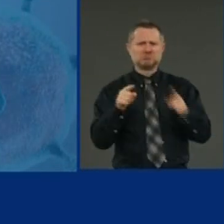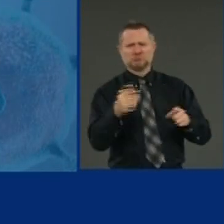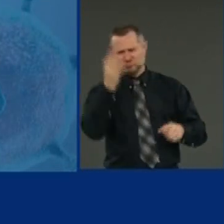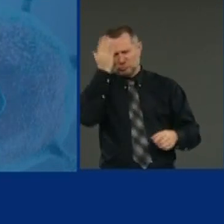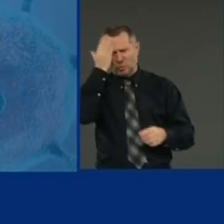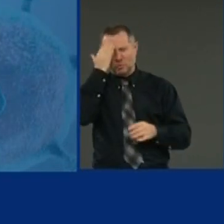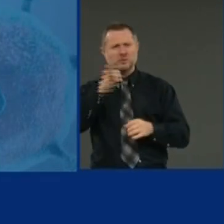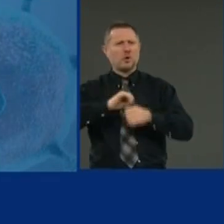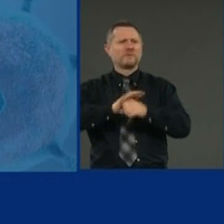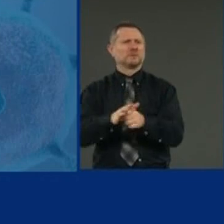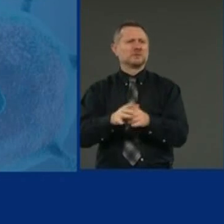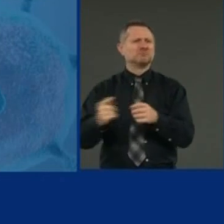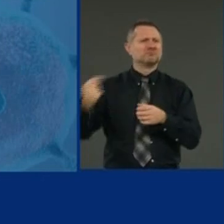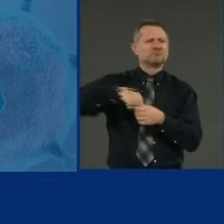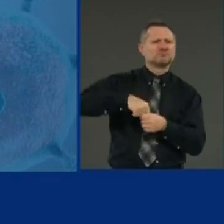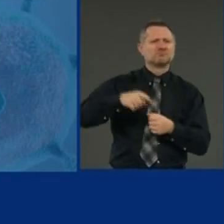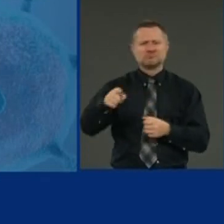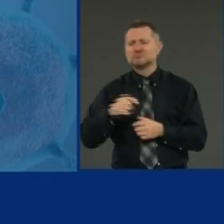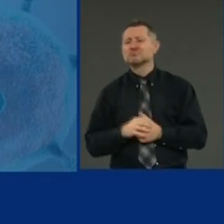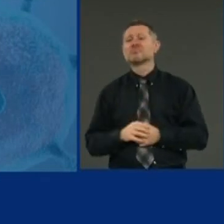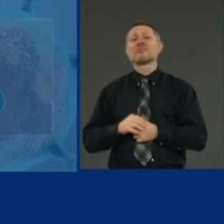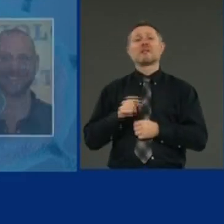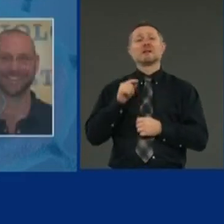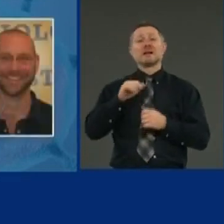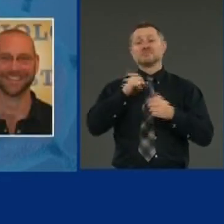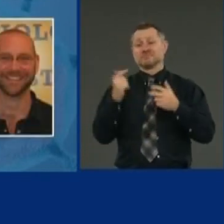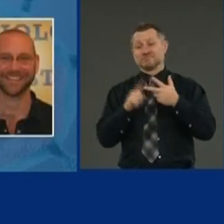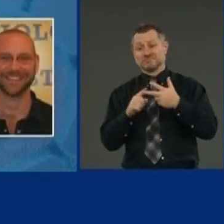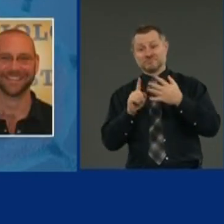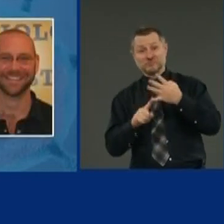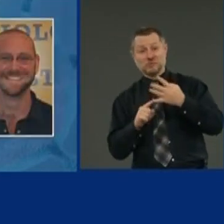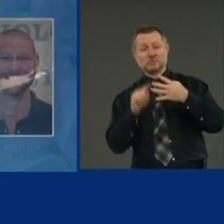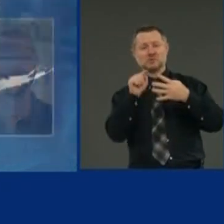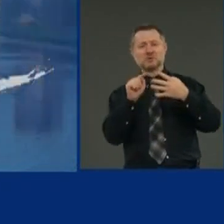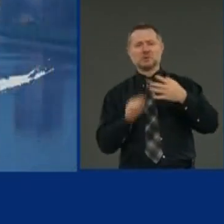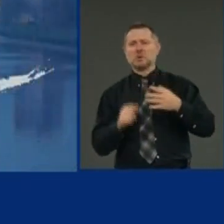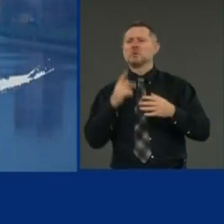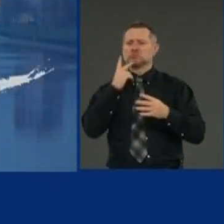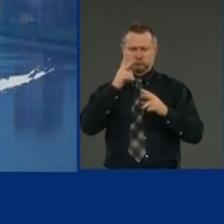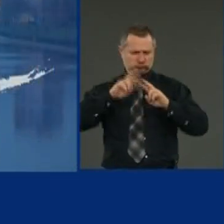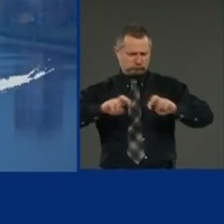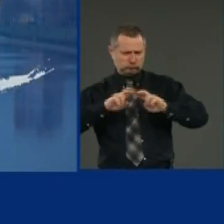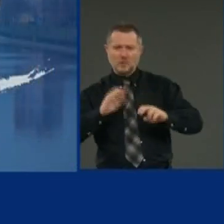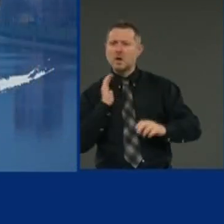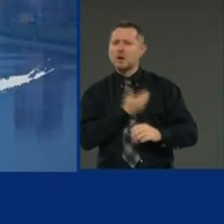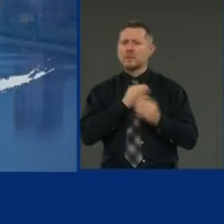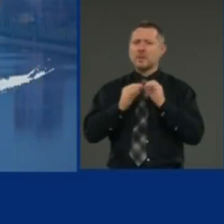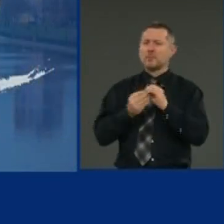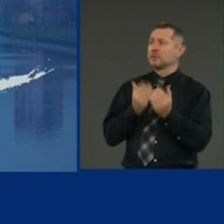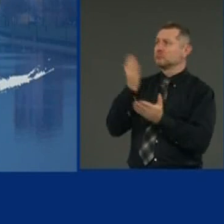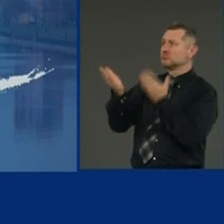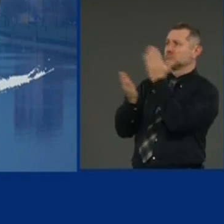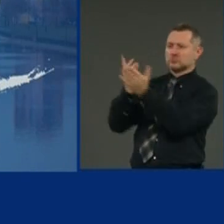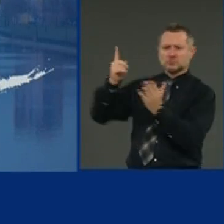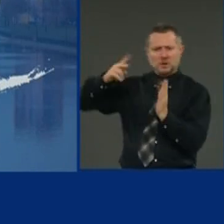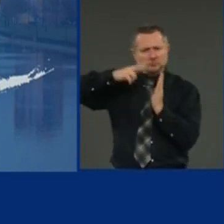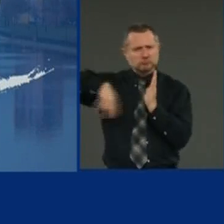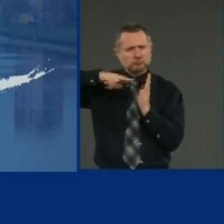THROUGH THE DATA. BUT THESE ARE LITERALLY THE BEST MINDS THAT YOU CAN FIND ON THE GLOBE WHEN IT COMES TO THIS.